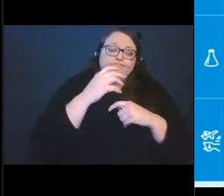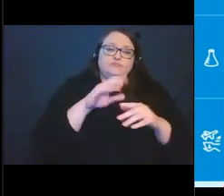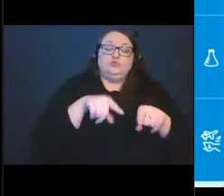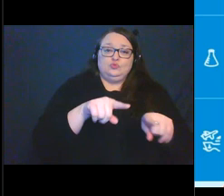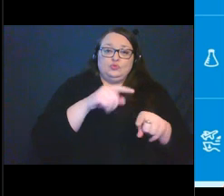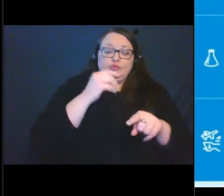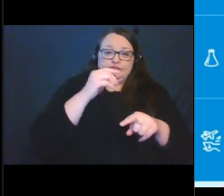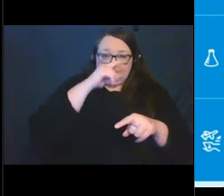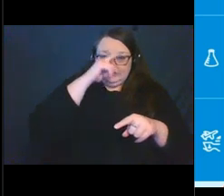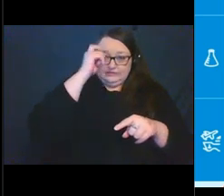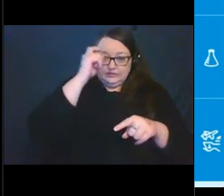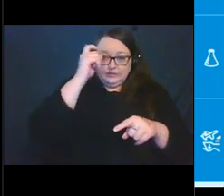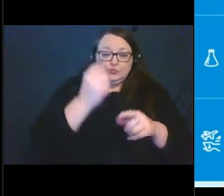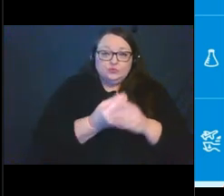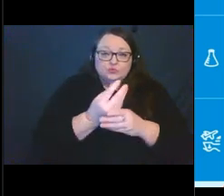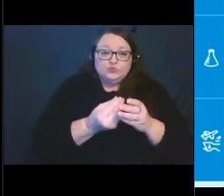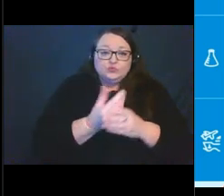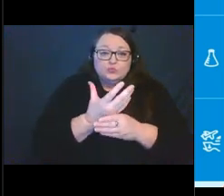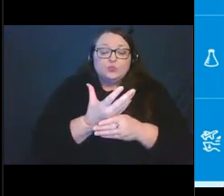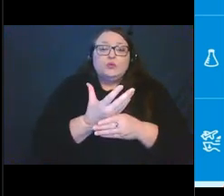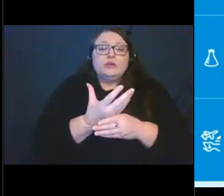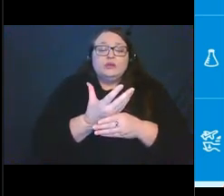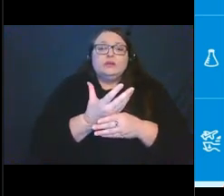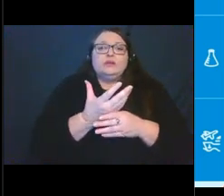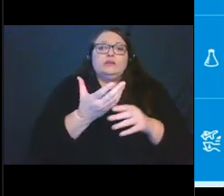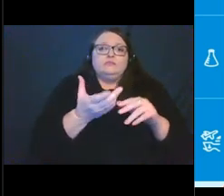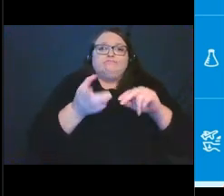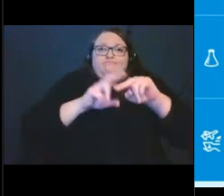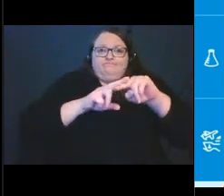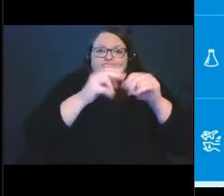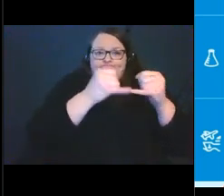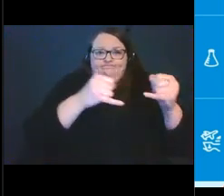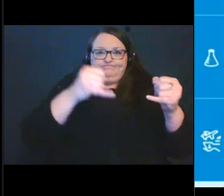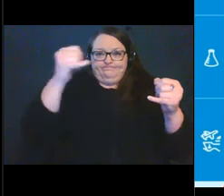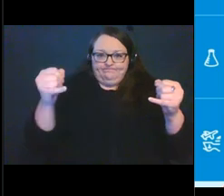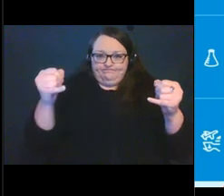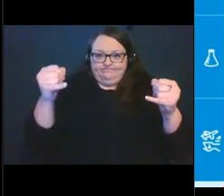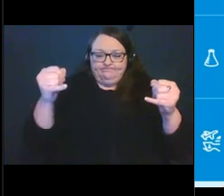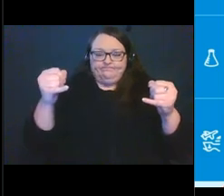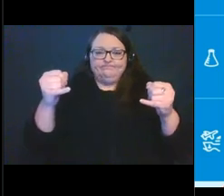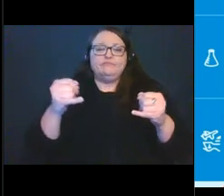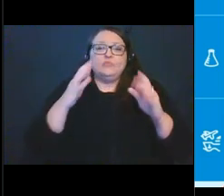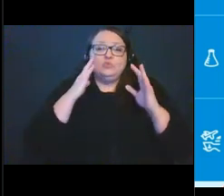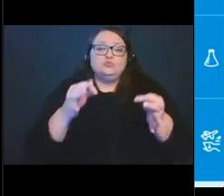of the population after the long winter months. To determine a higher fall threshold value,